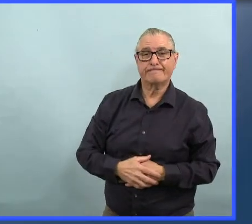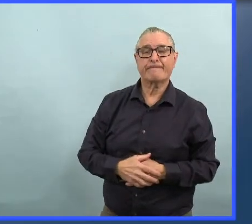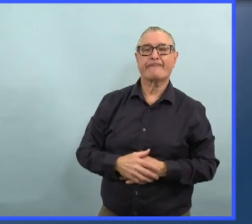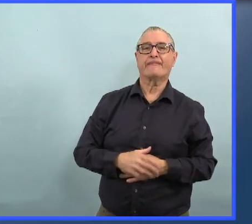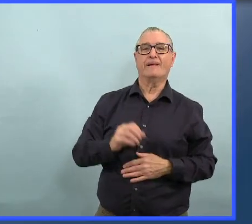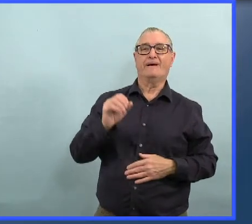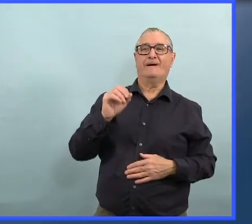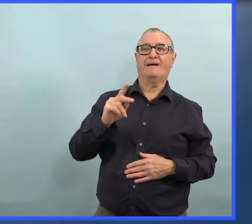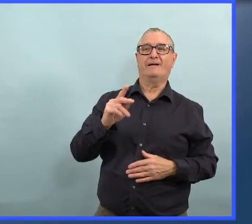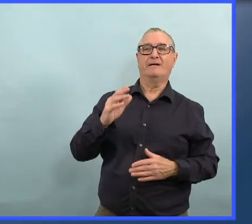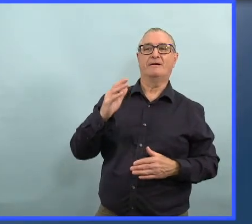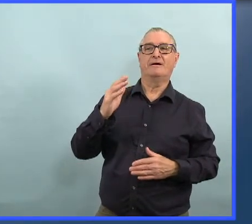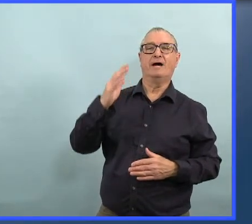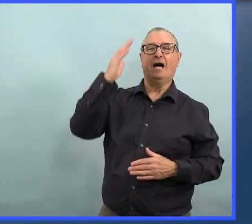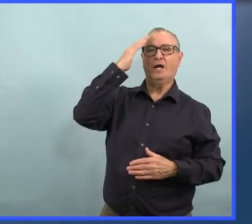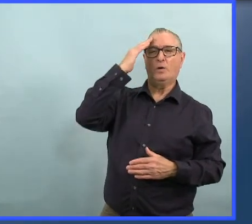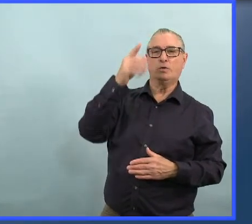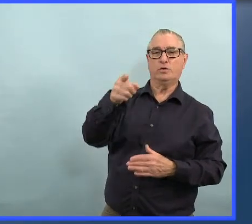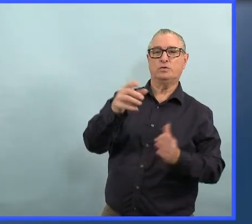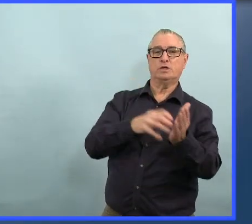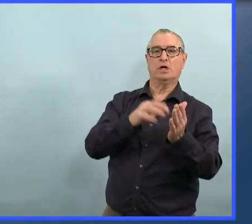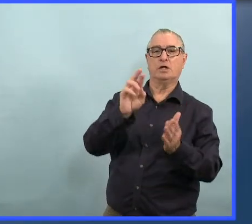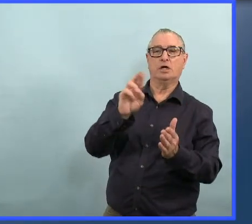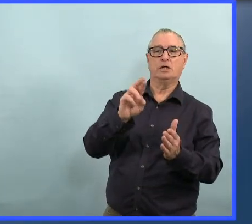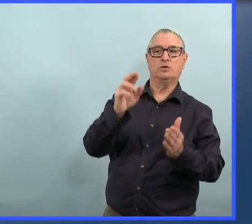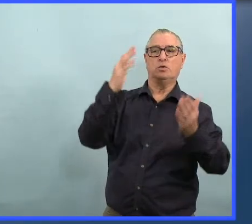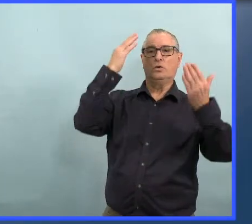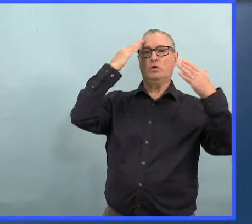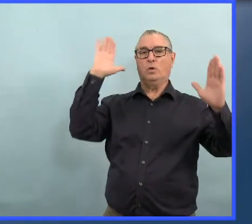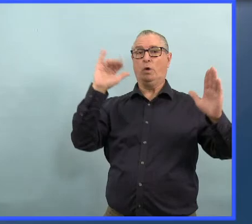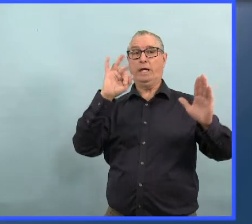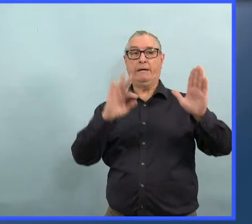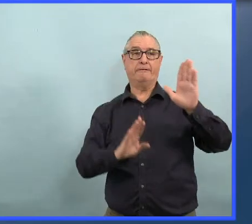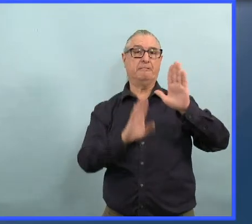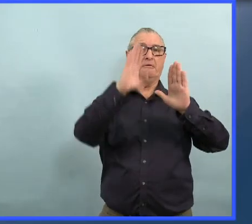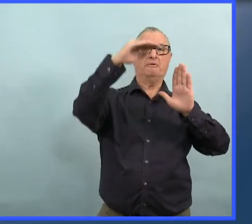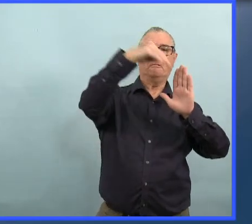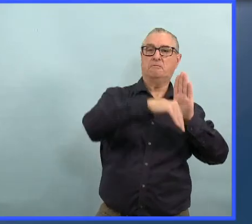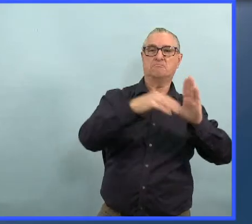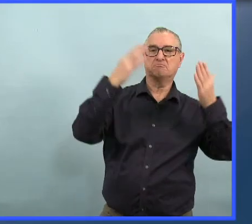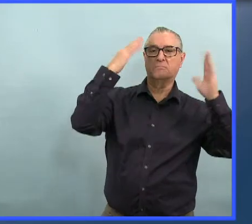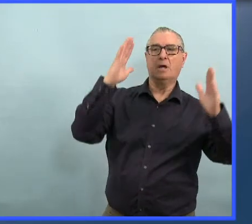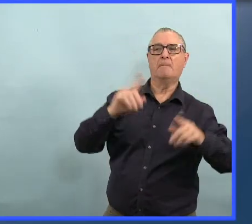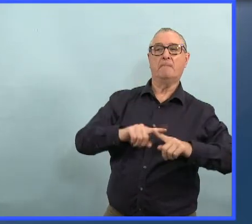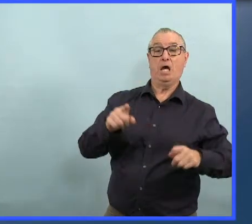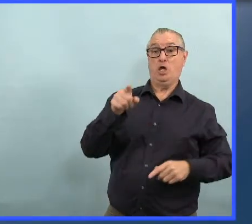to declare whether we're at the peak or near the peak but are you seeing some maybe encouraging is